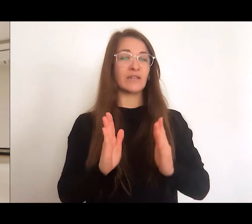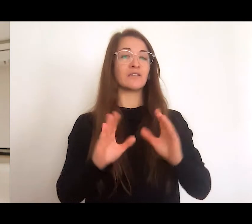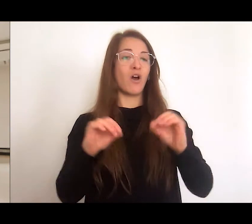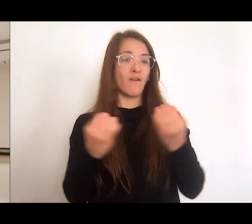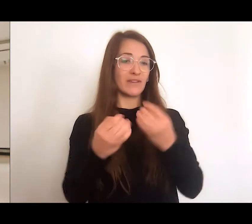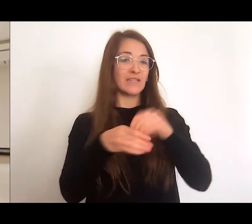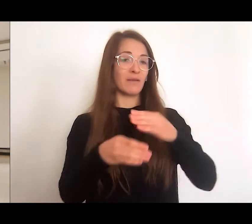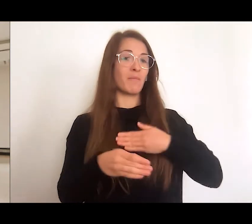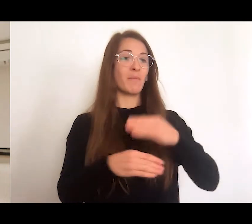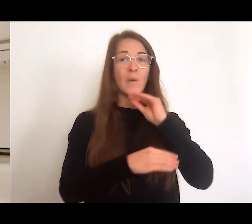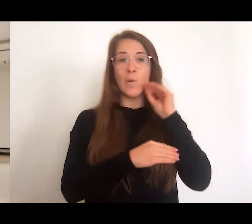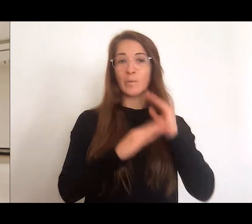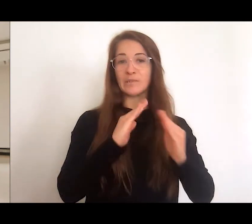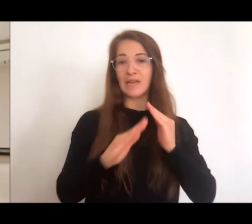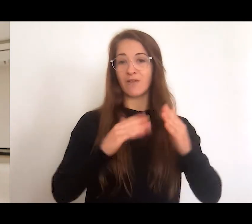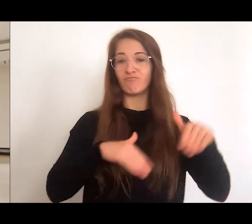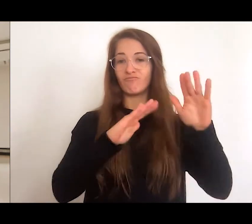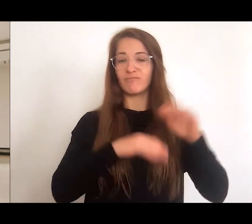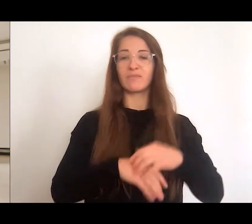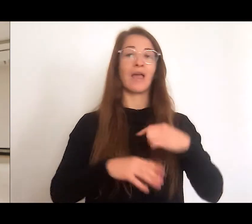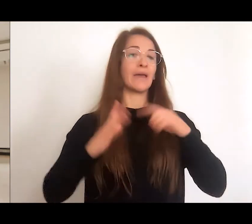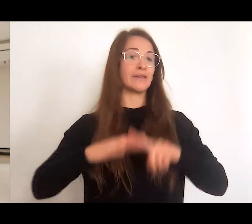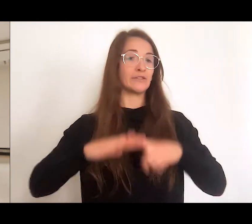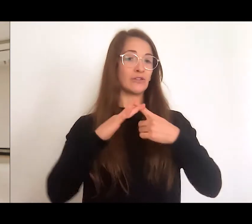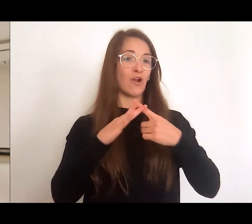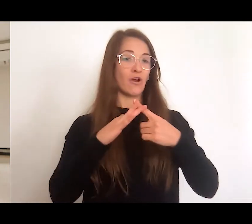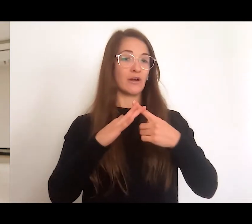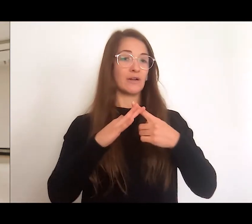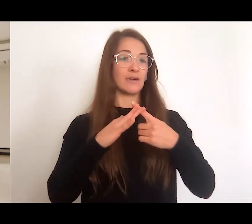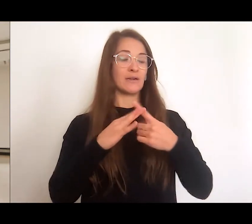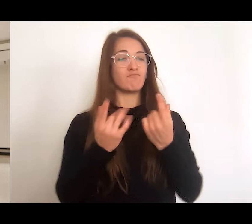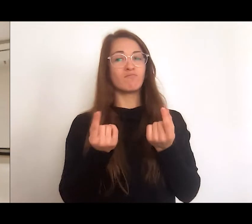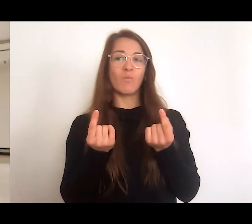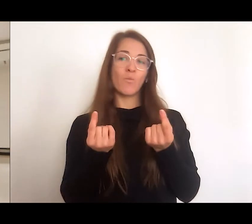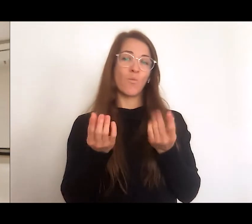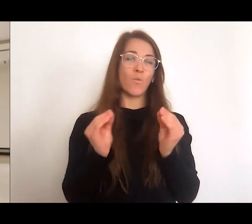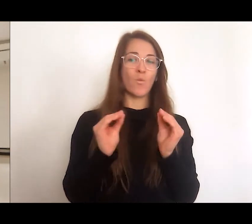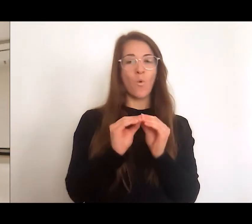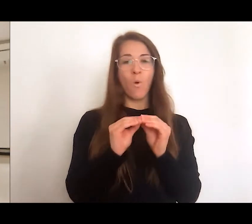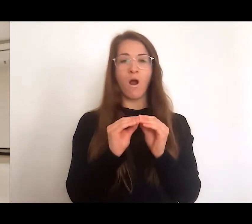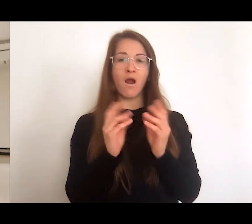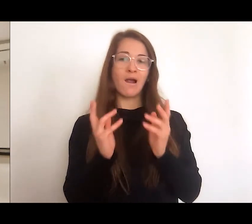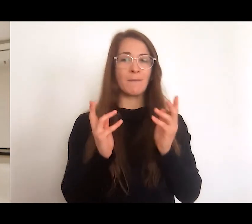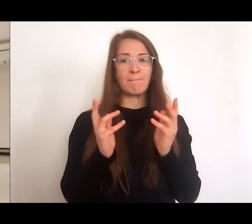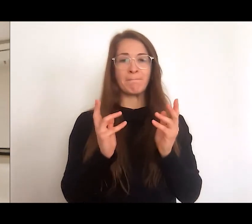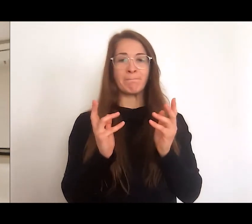IN MY HOMETOWN. AND I STARTED OUT JUST DOING